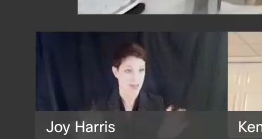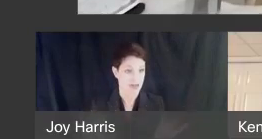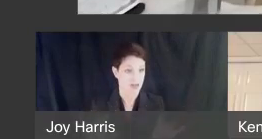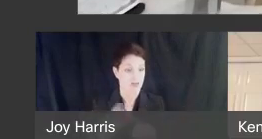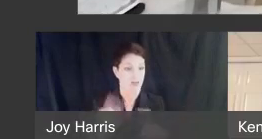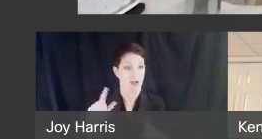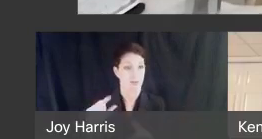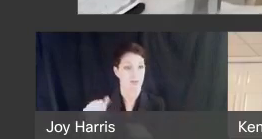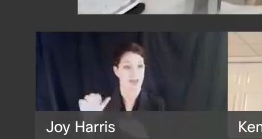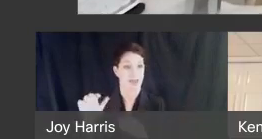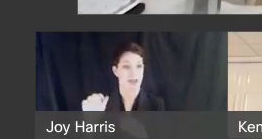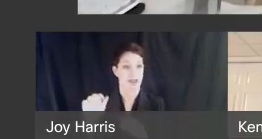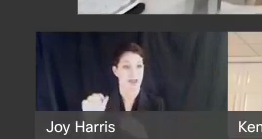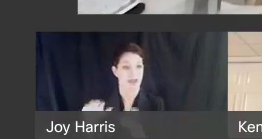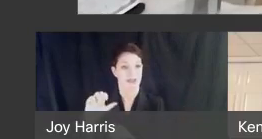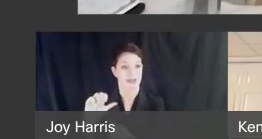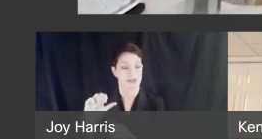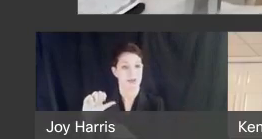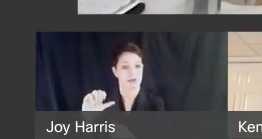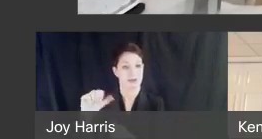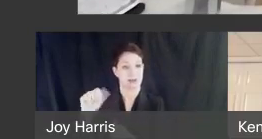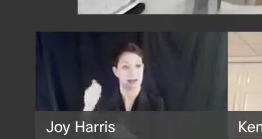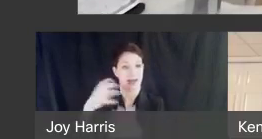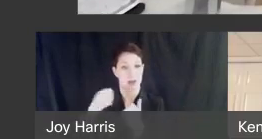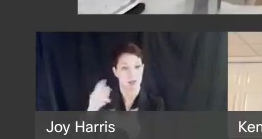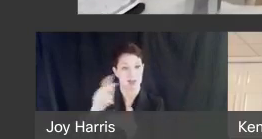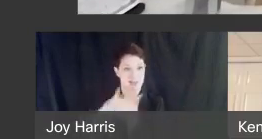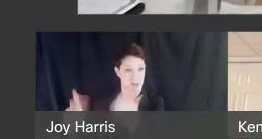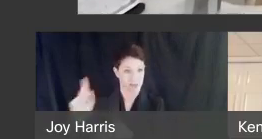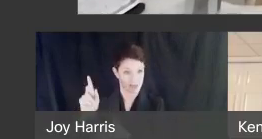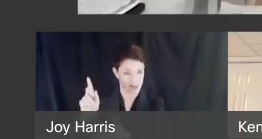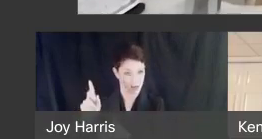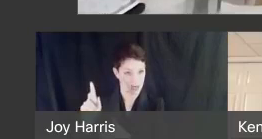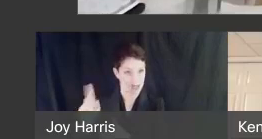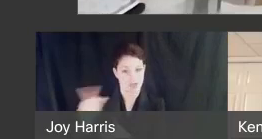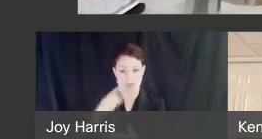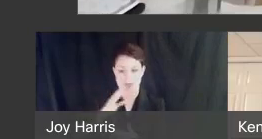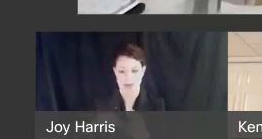she did address some of the concerns including, you know, regarding the data and I know for weeks